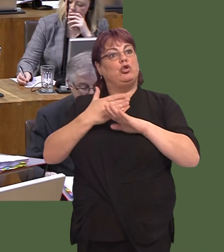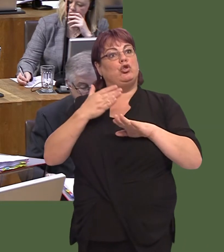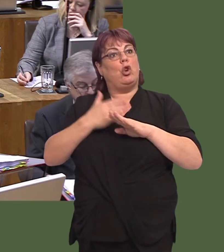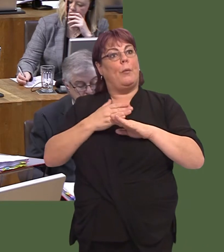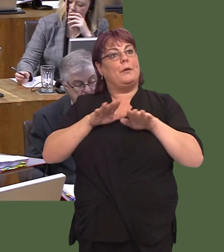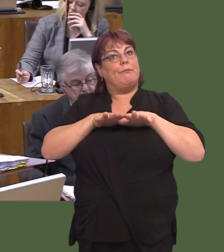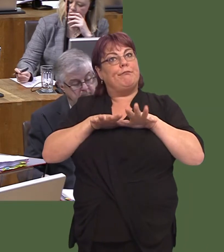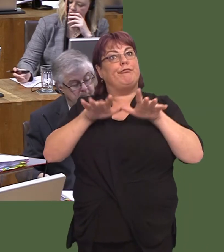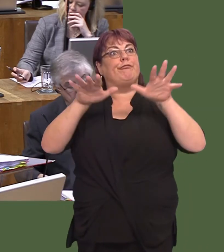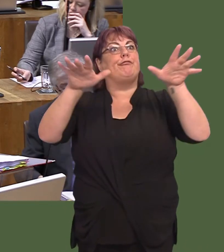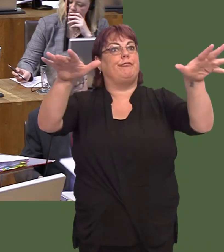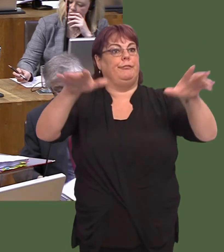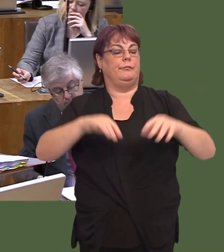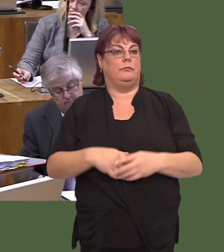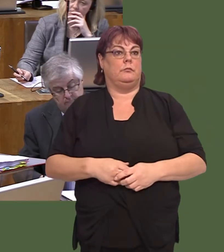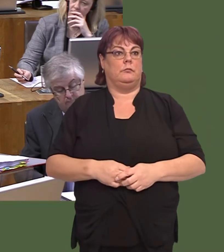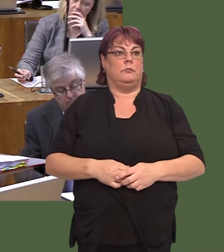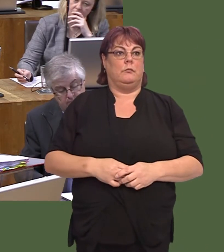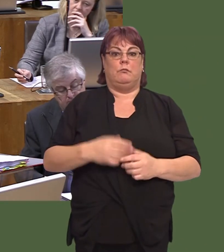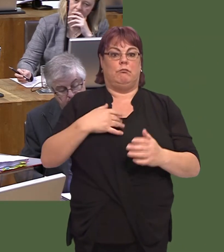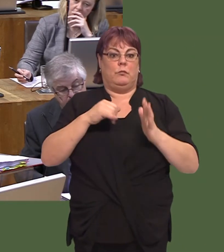no problem whatsoever with regard to the Caernarfon office.